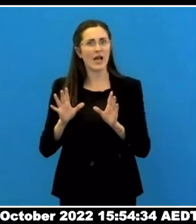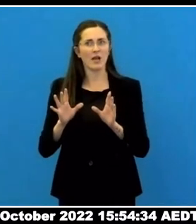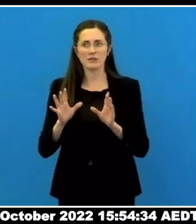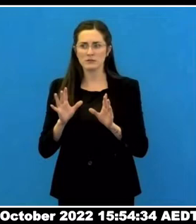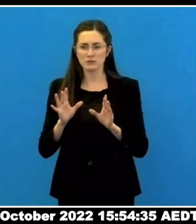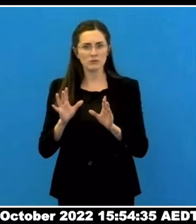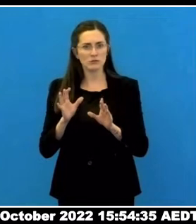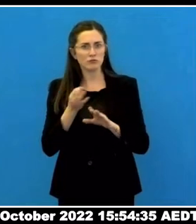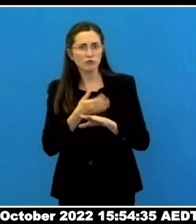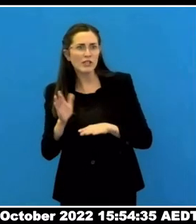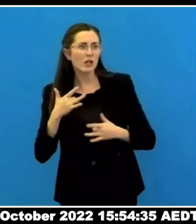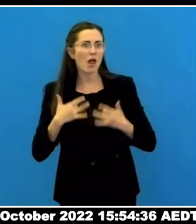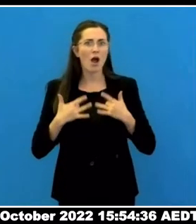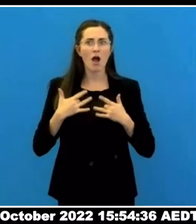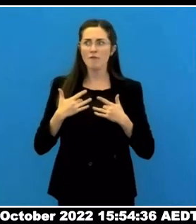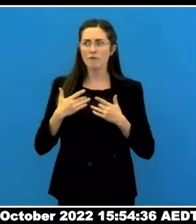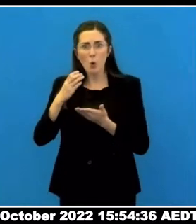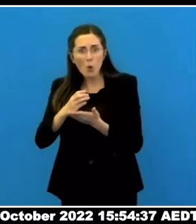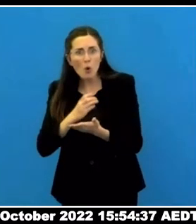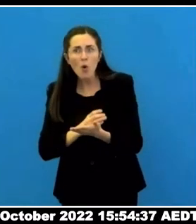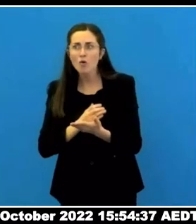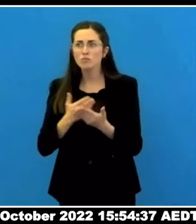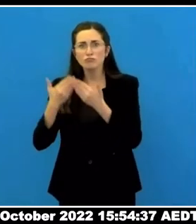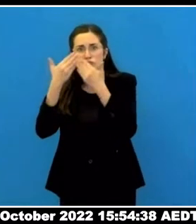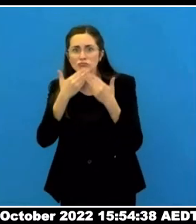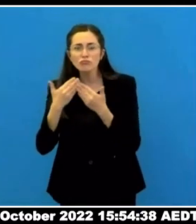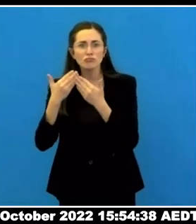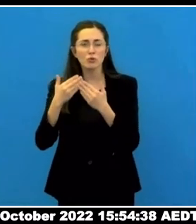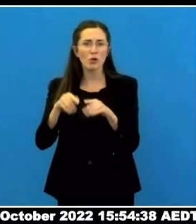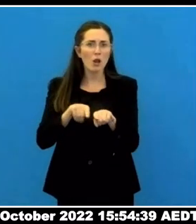studying course with him, being advising him, you know,